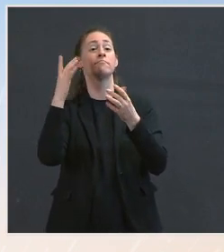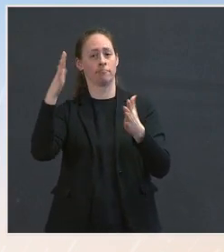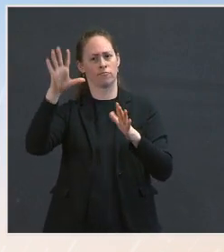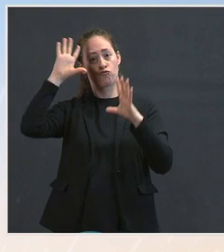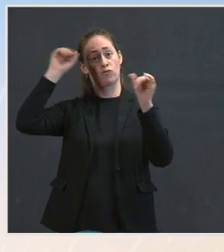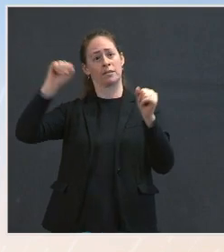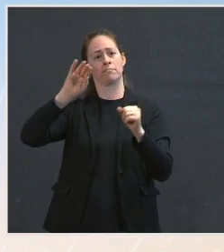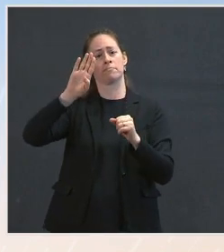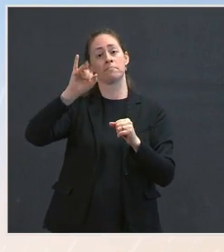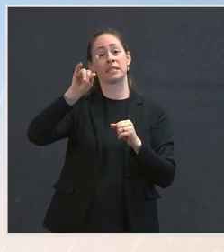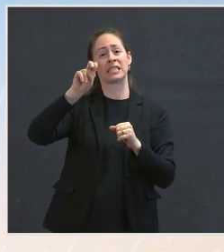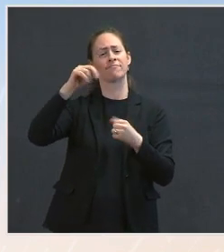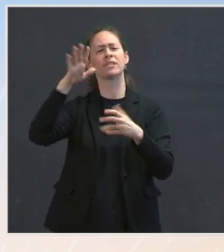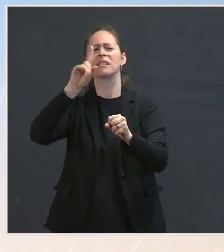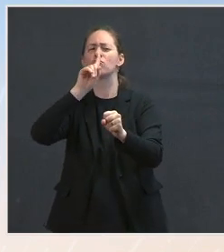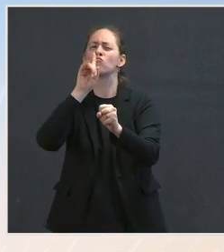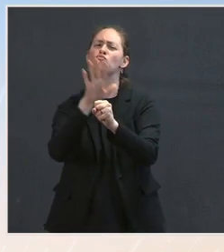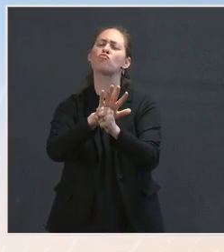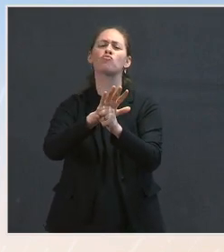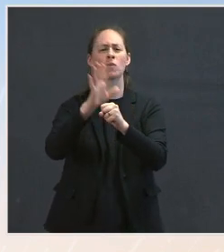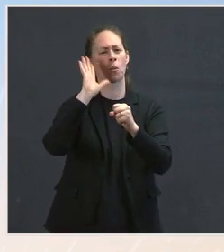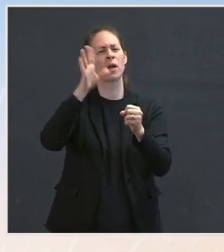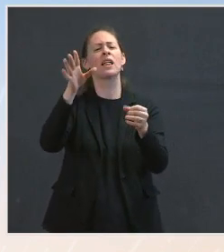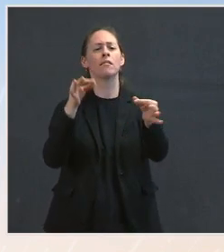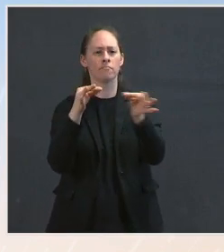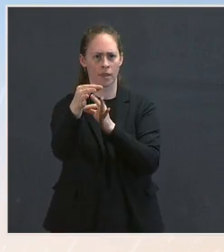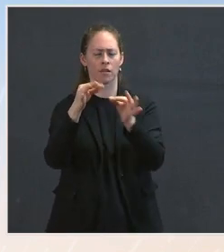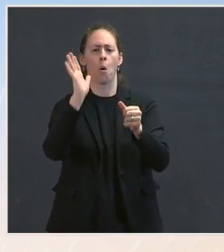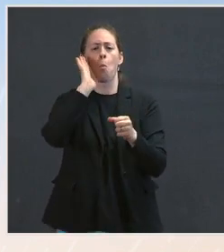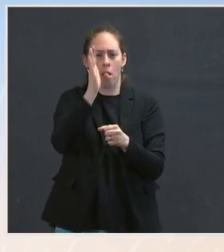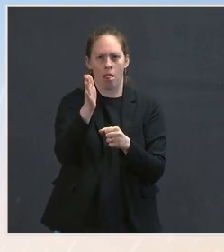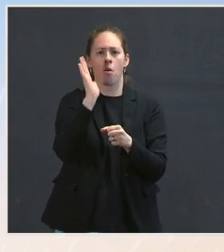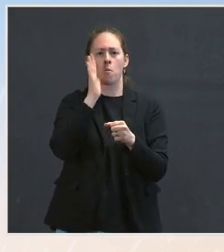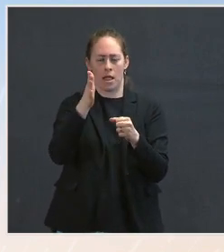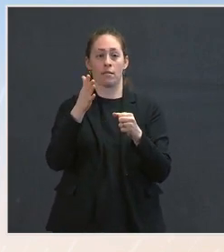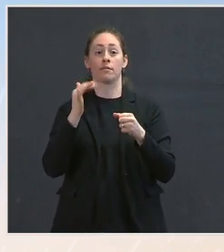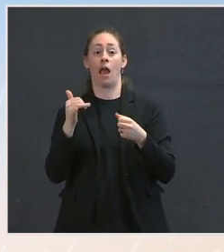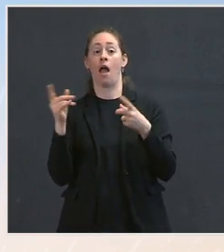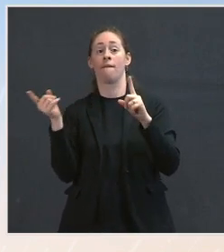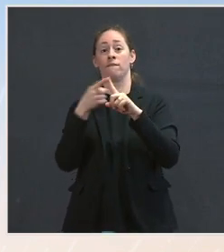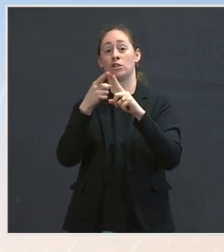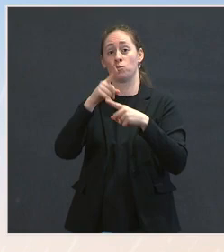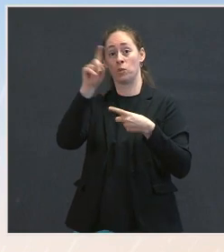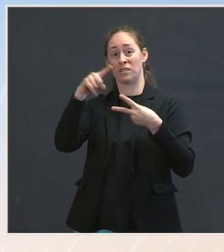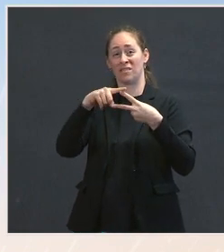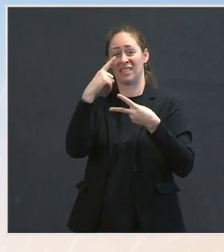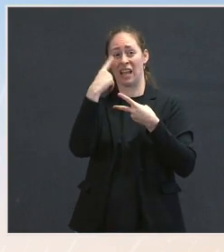but I can venture to get one for you. On the first question, some people may not be following this as closely as you and I have,